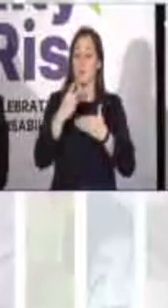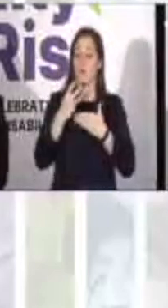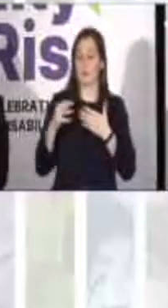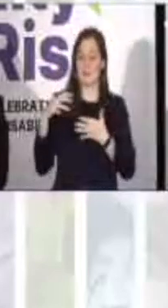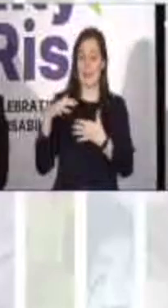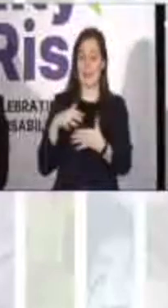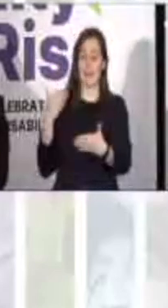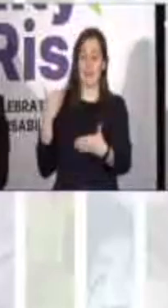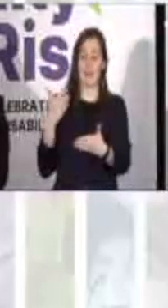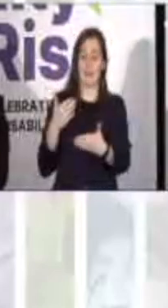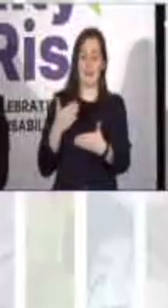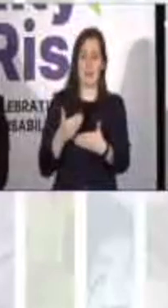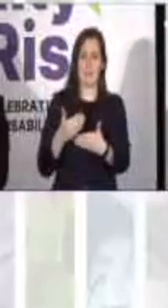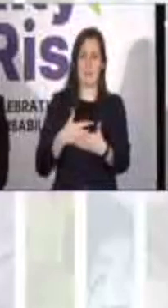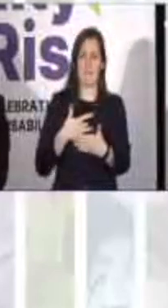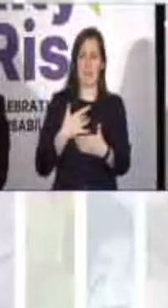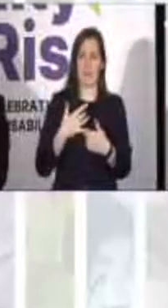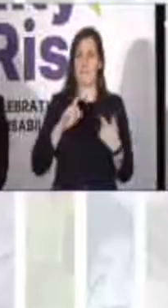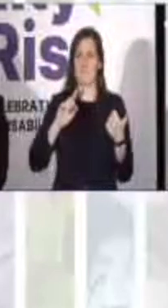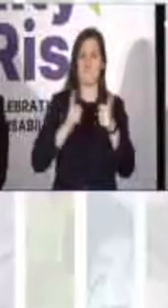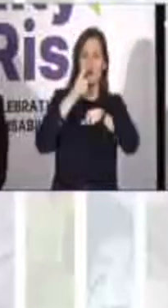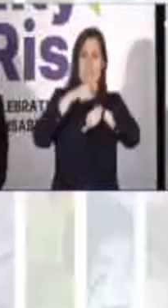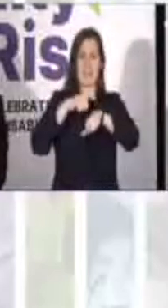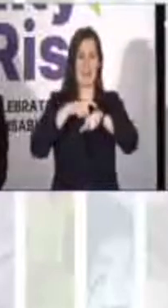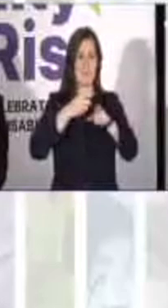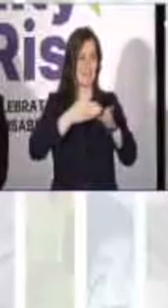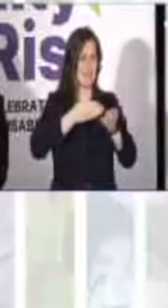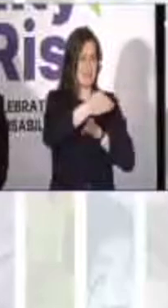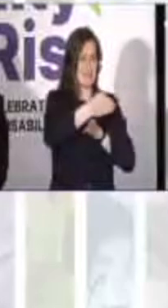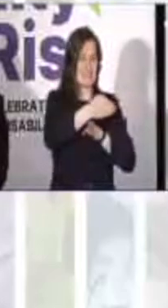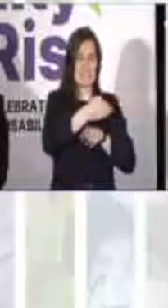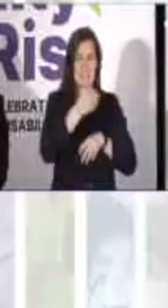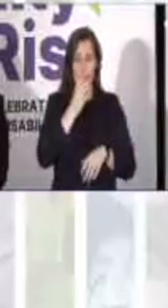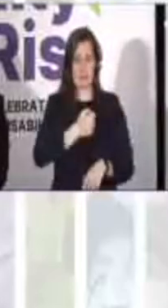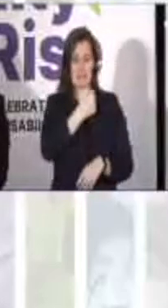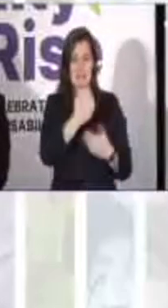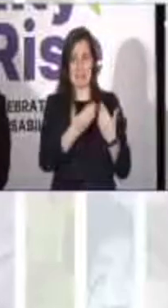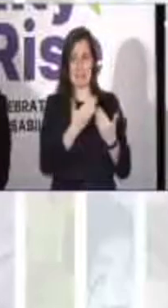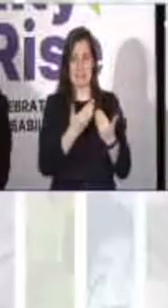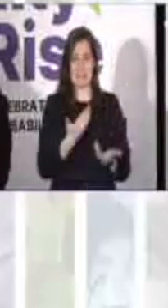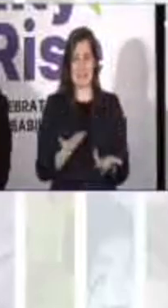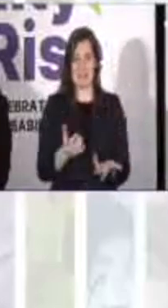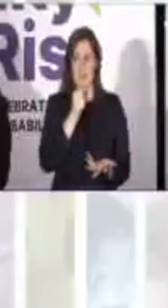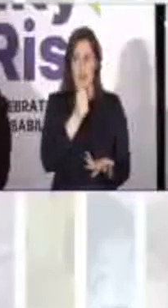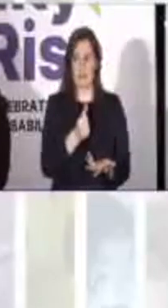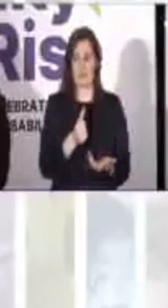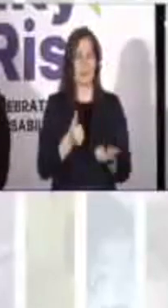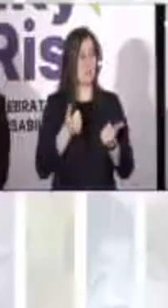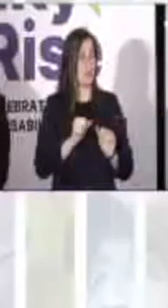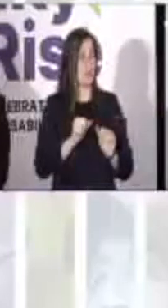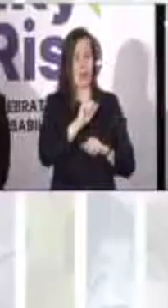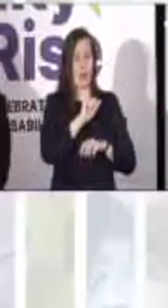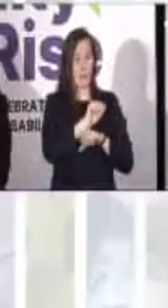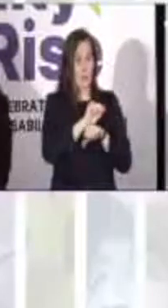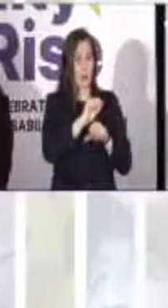IN A FIELD I NEVER WORKED IN BEFORE. JOB APPLICATIONS WENT UNANSWERED AND I STRUGGLED TO FIND WORK.